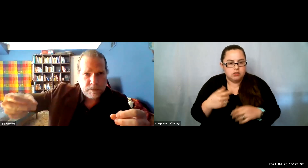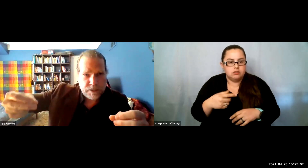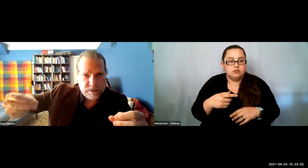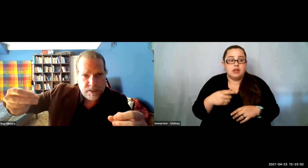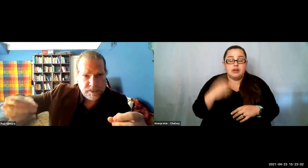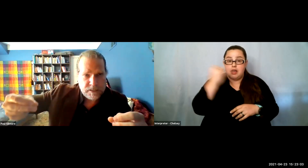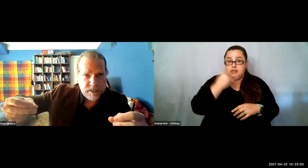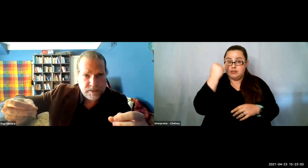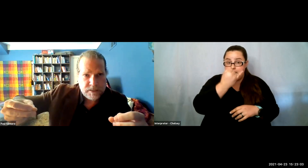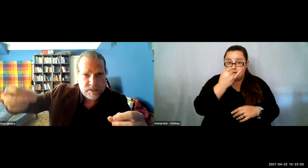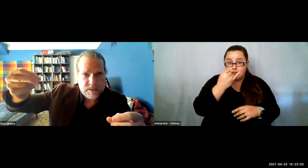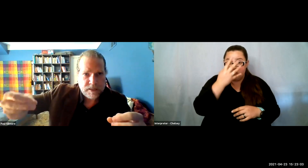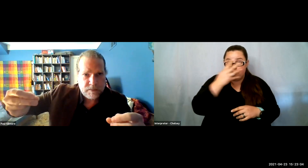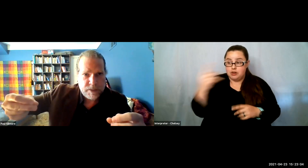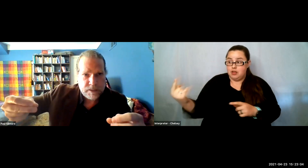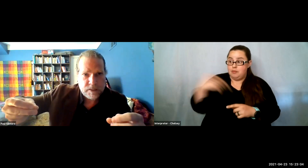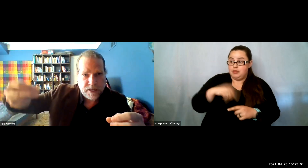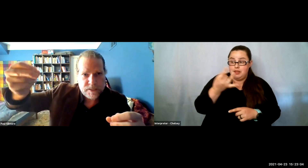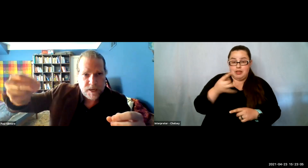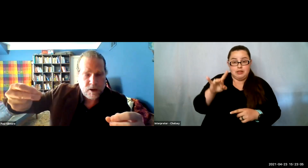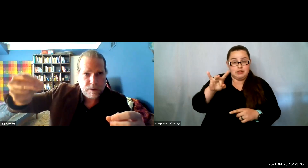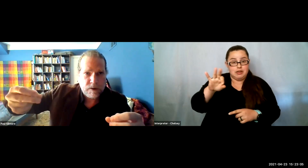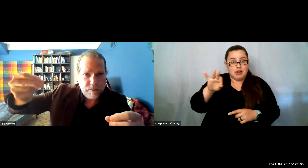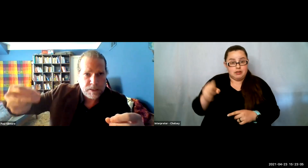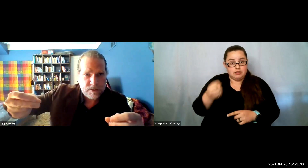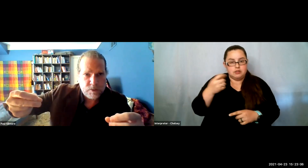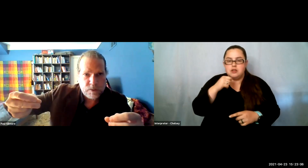coming here in the 1890s did not come here and say, all right, what I'm going to do is